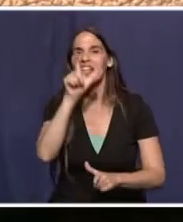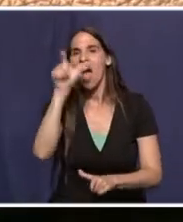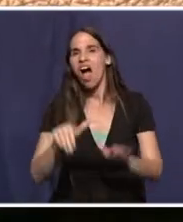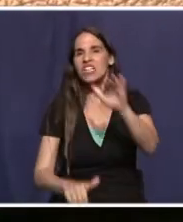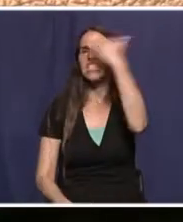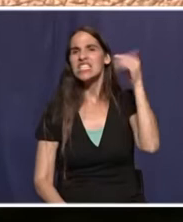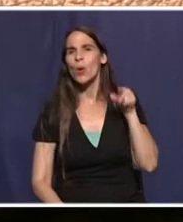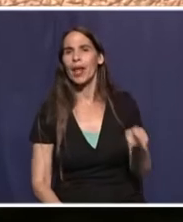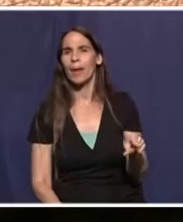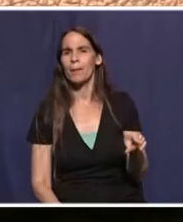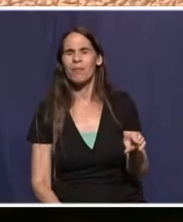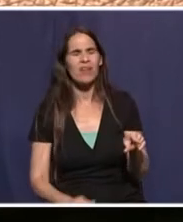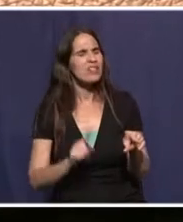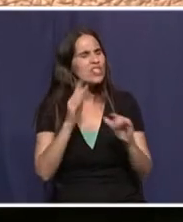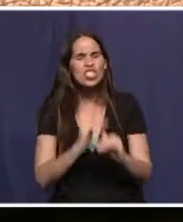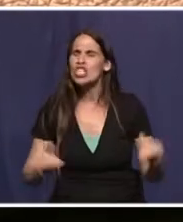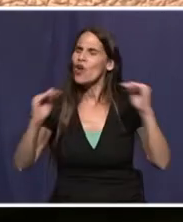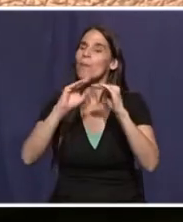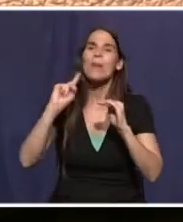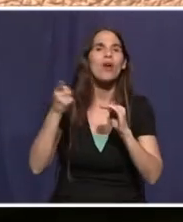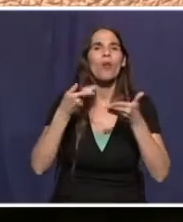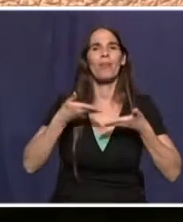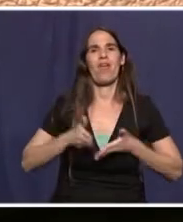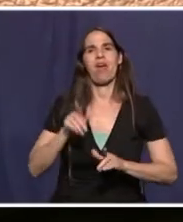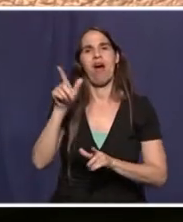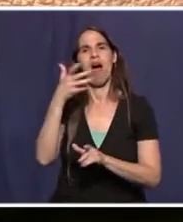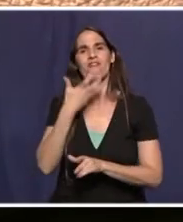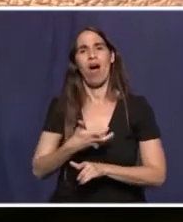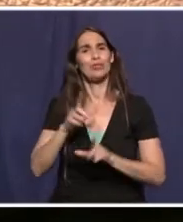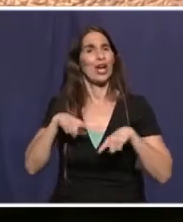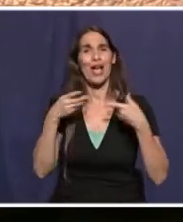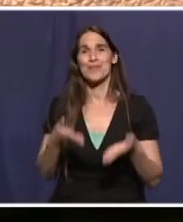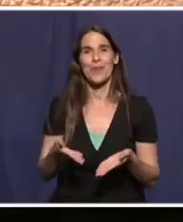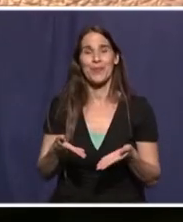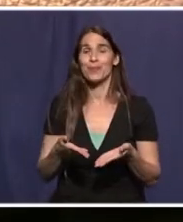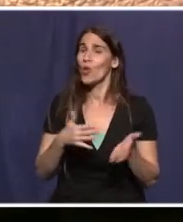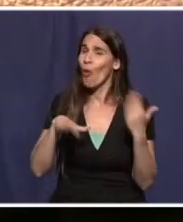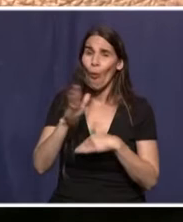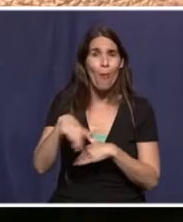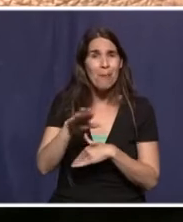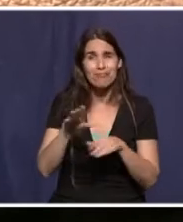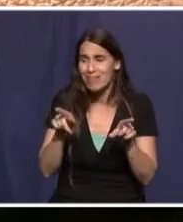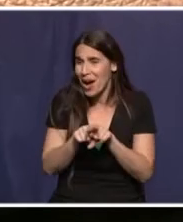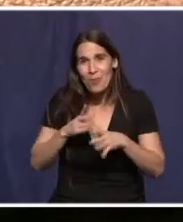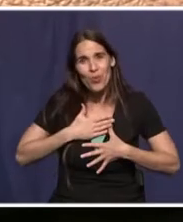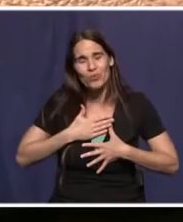to ensure equality for all the sons of Abraham who live here, most of whom, just like us, wish for coexistence,